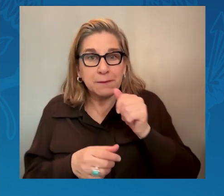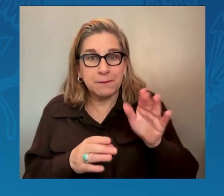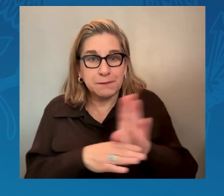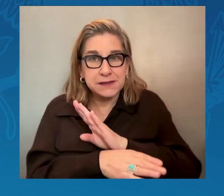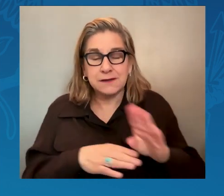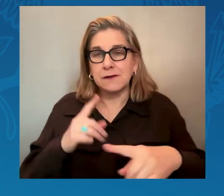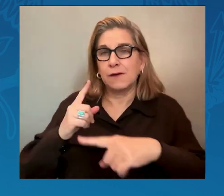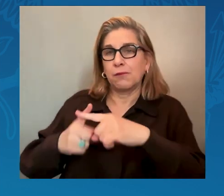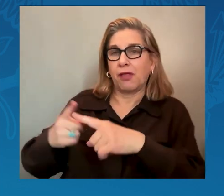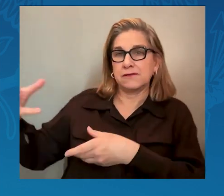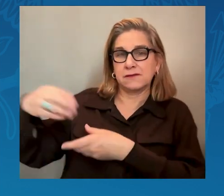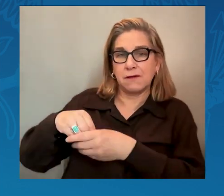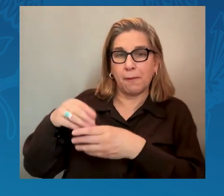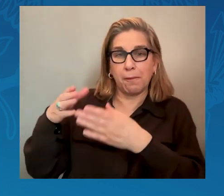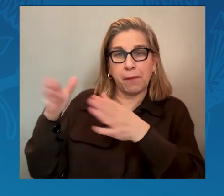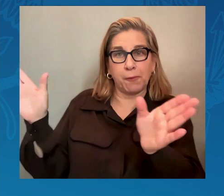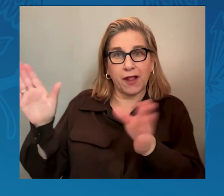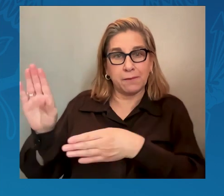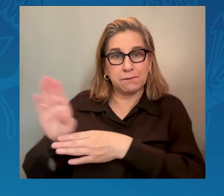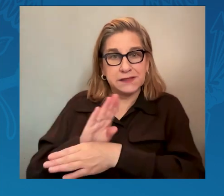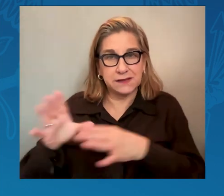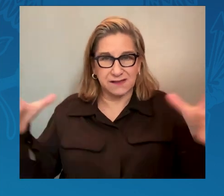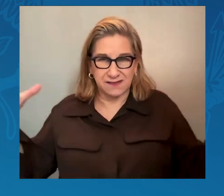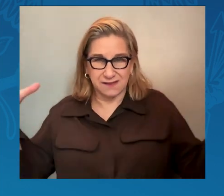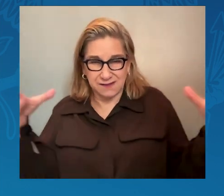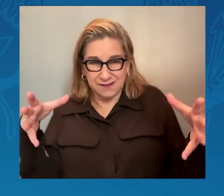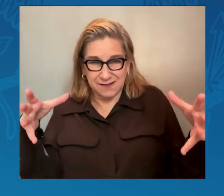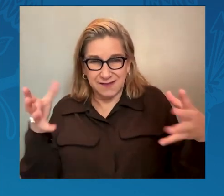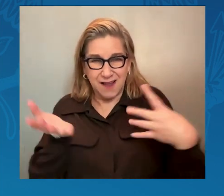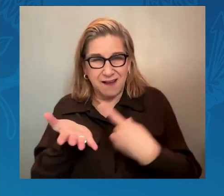Through Hertha, $16 million in new maternal care